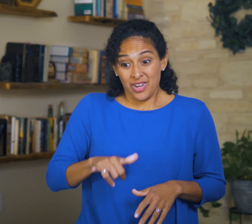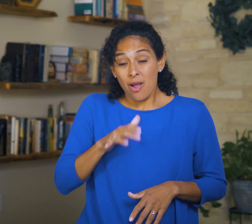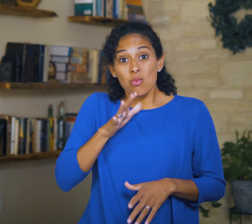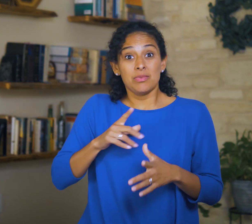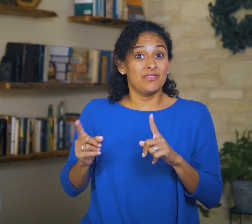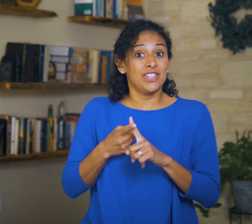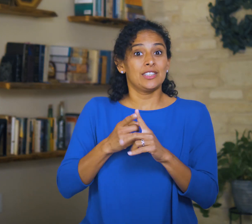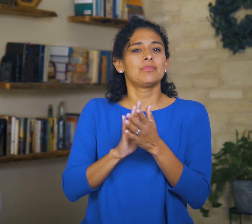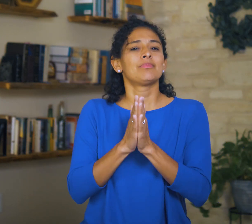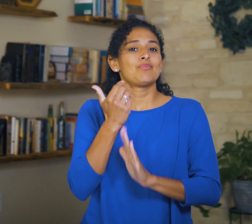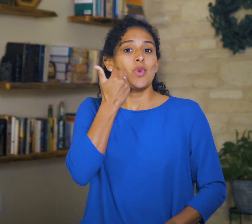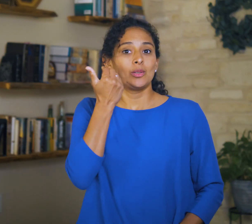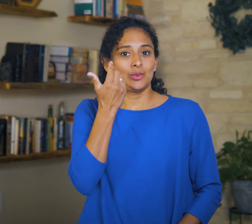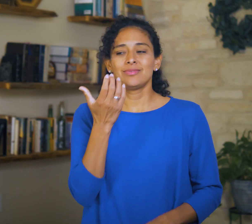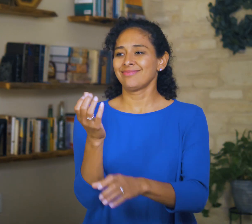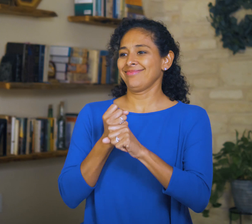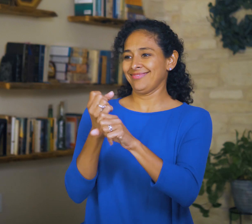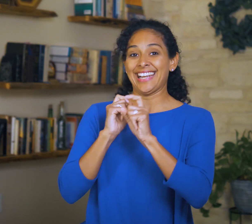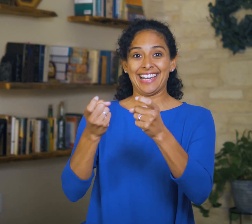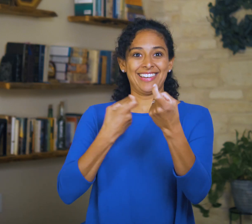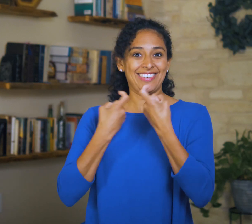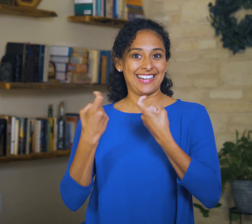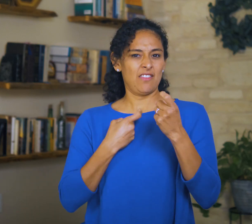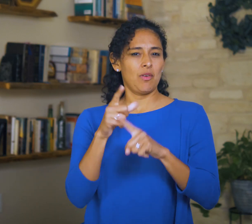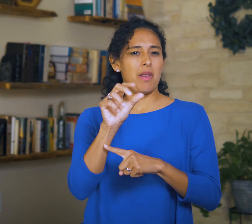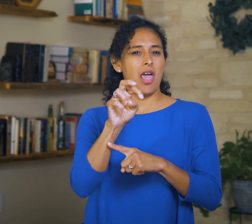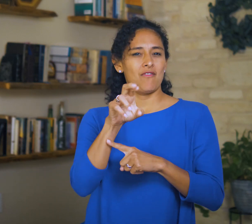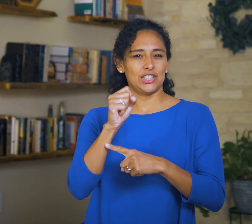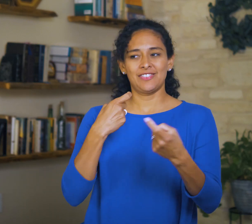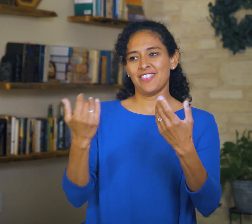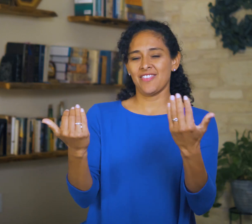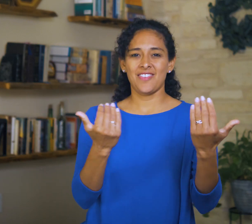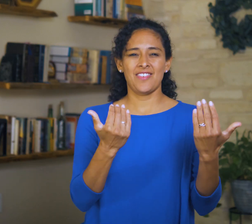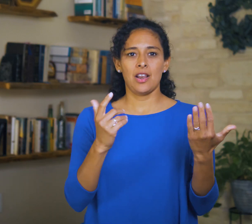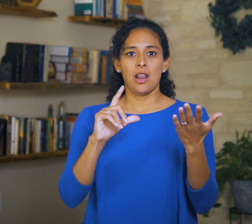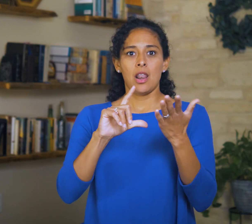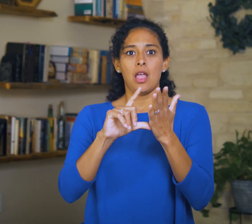She goes from being a prostitute who receives gifts from her lovers